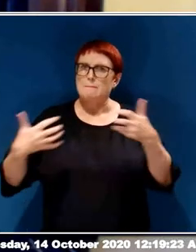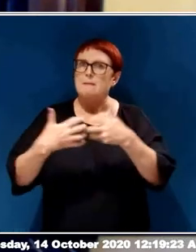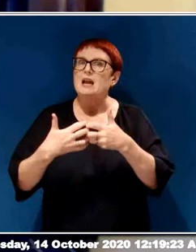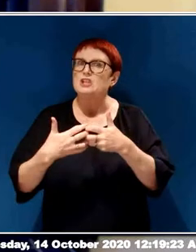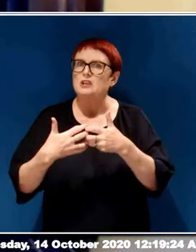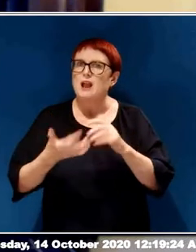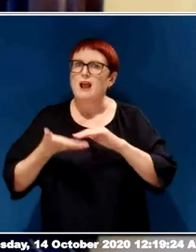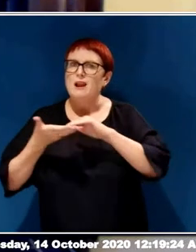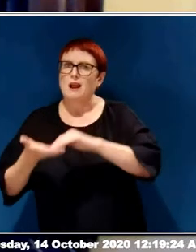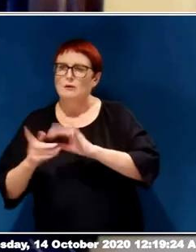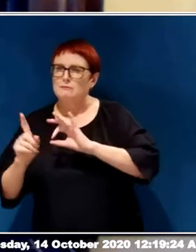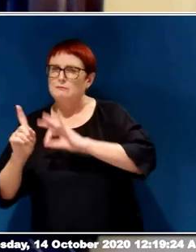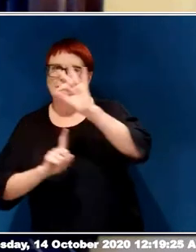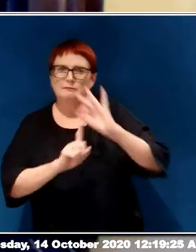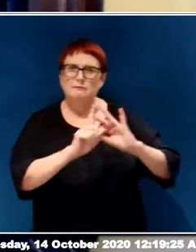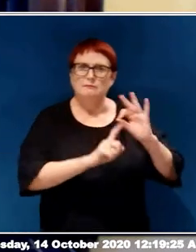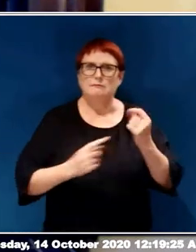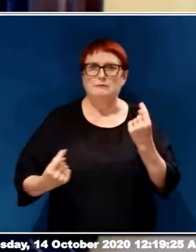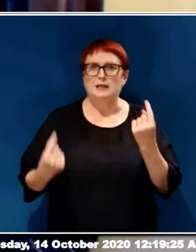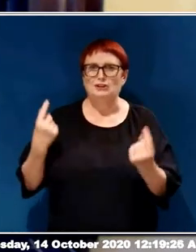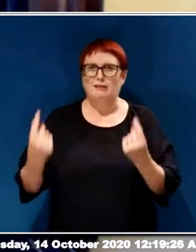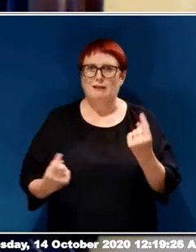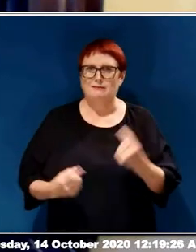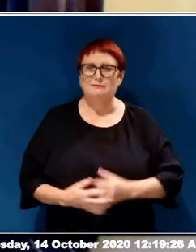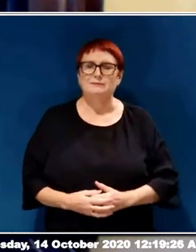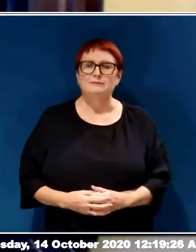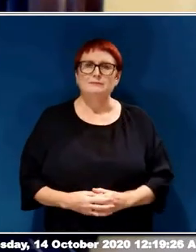might help people to understand differentiation and the flexibility